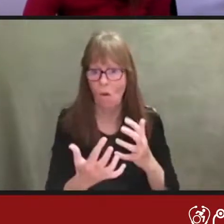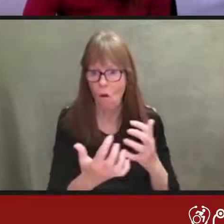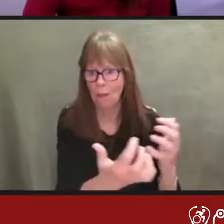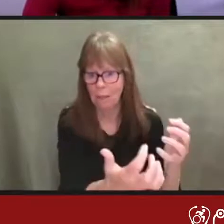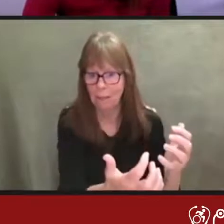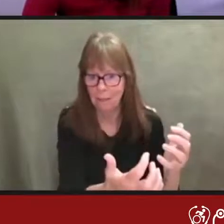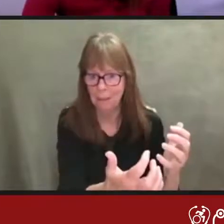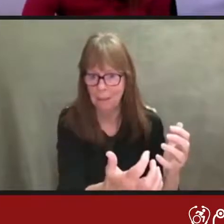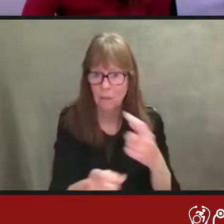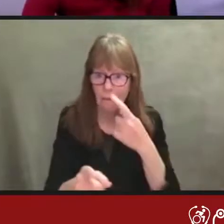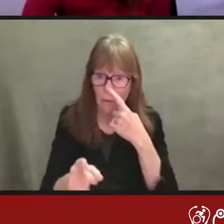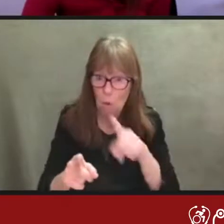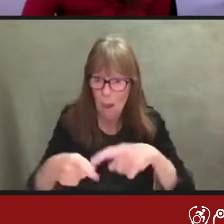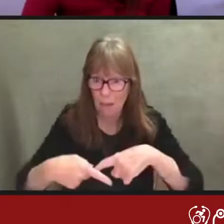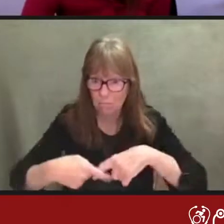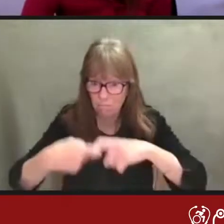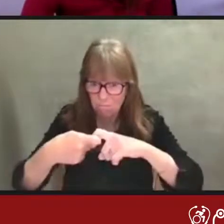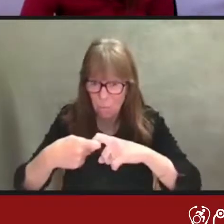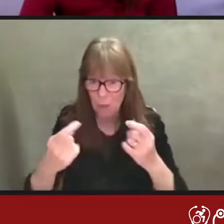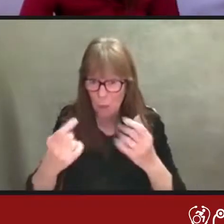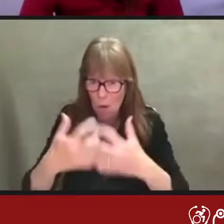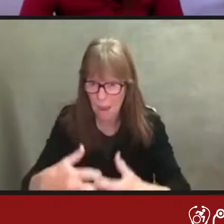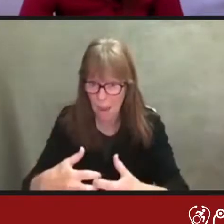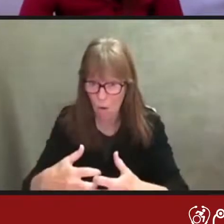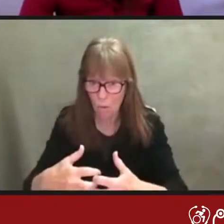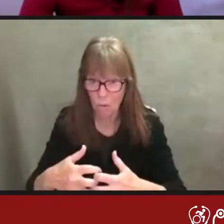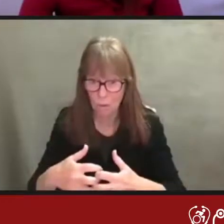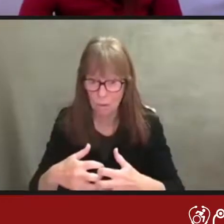And we need to get that straightened out.